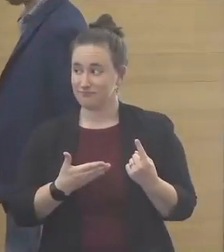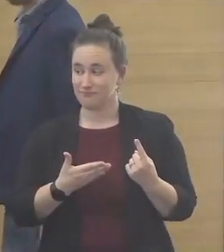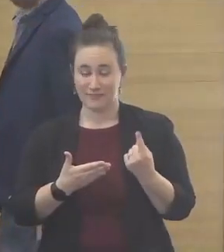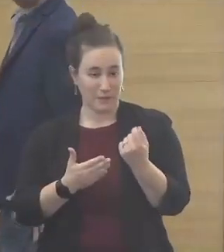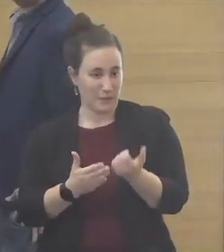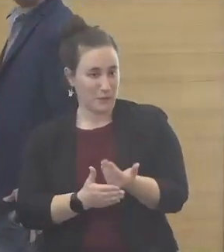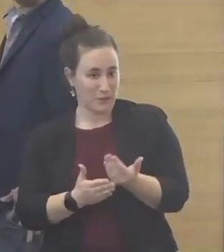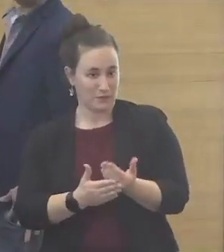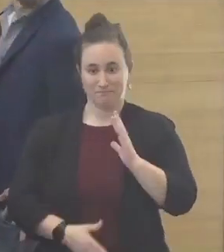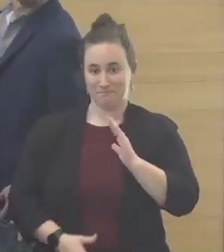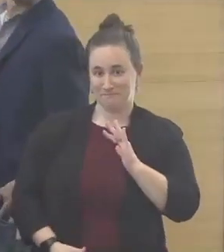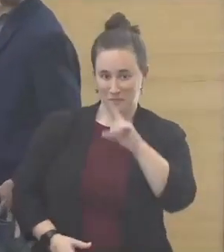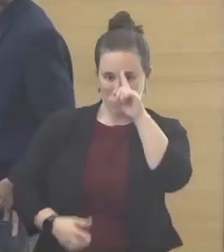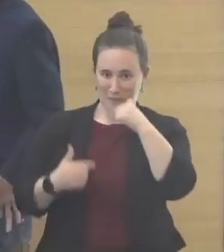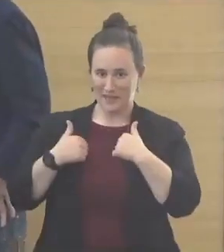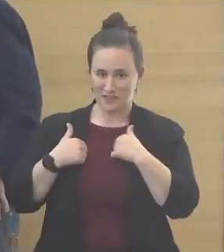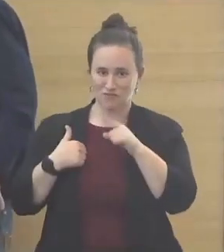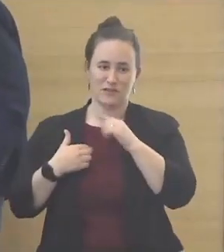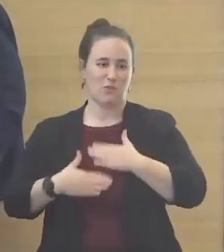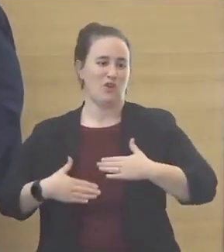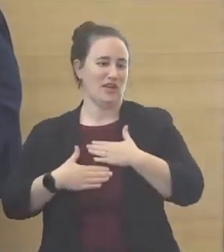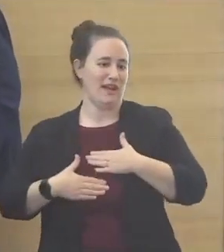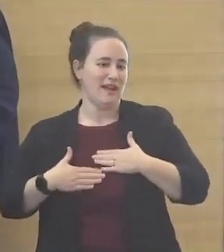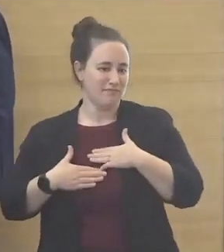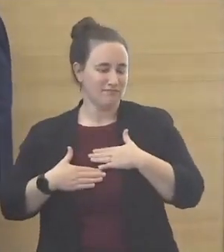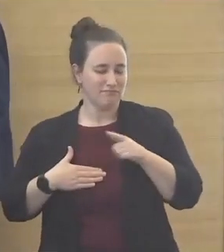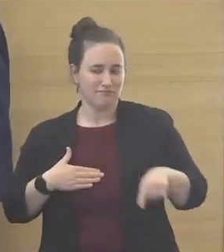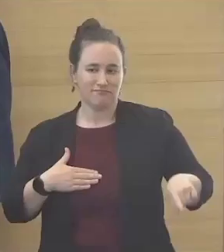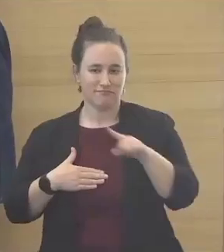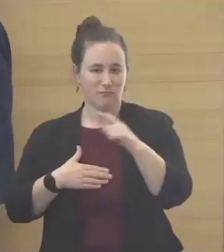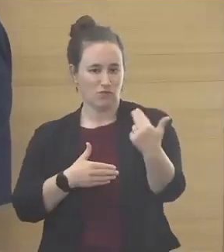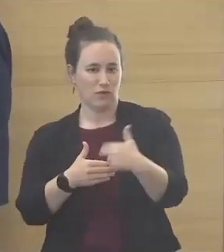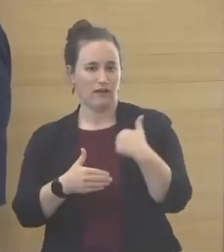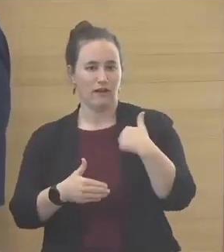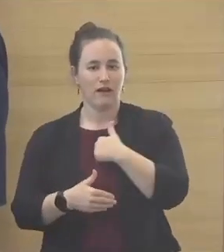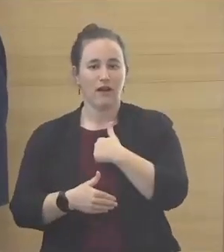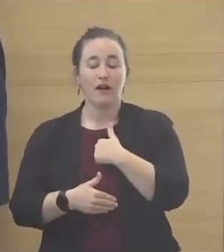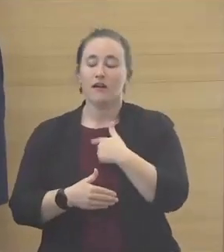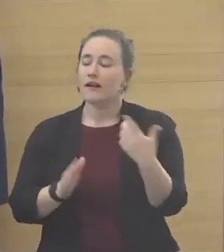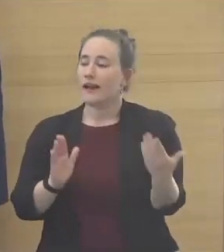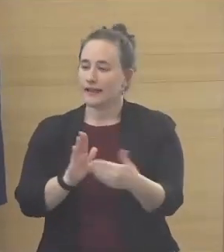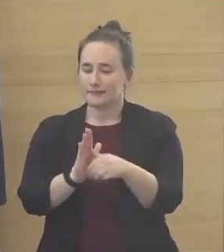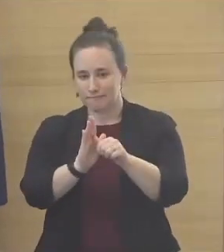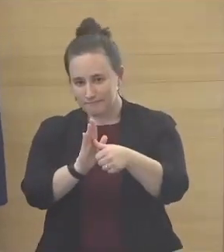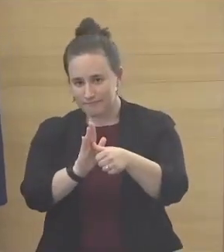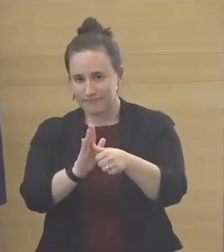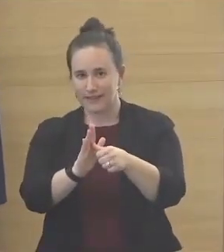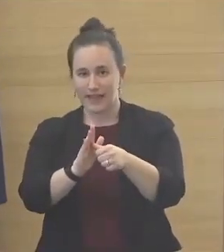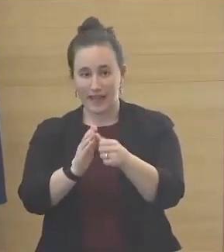So I really appreciate you all. And I would really just encourage everyone who's here in person or whether